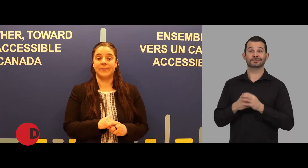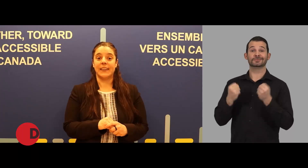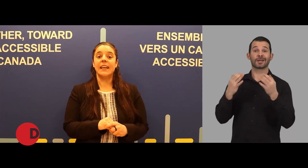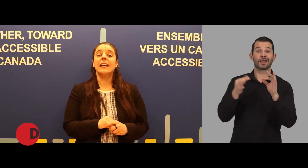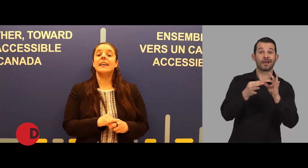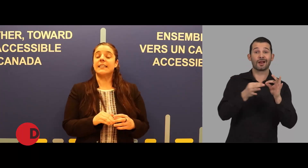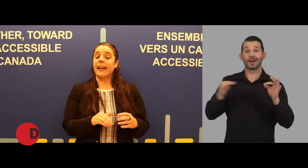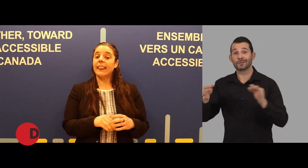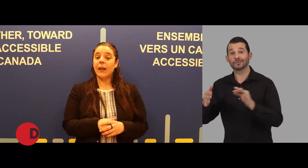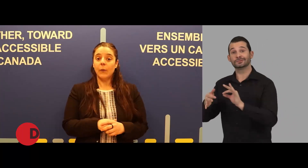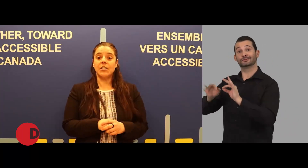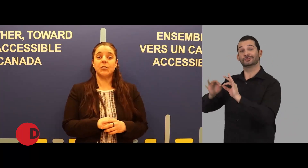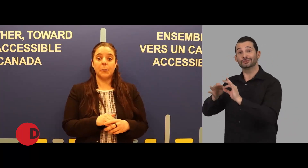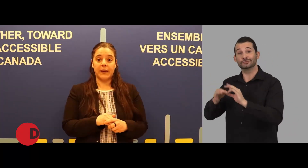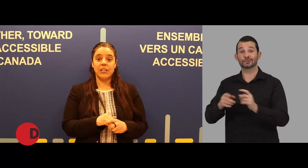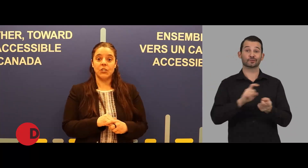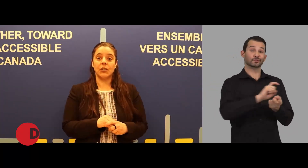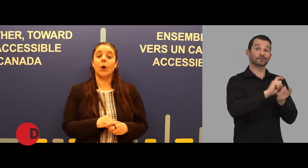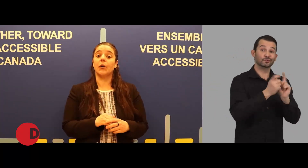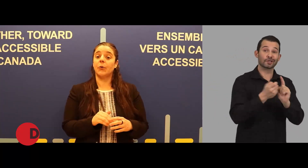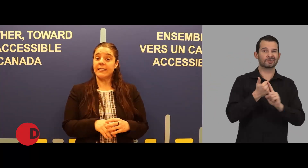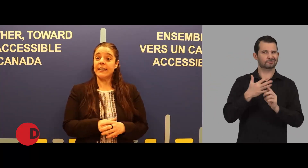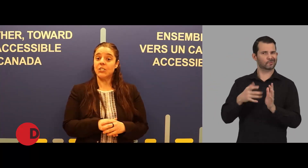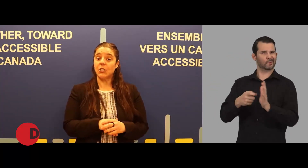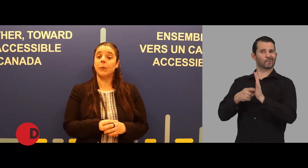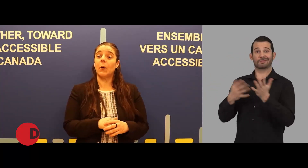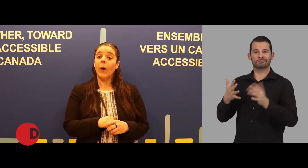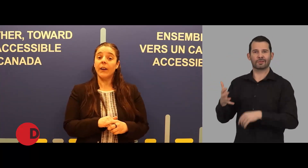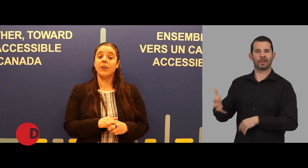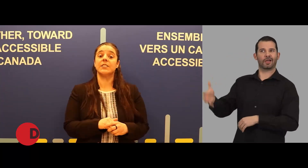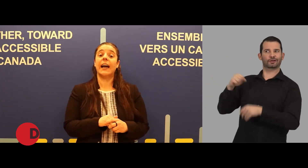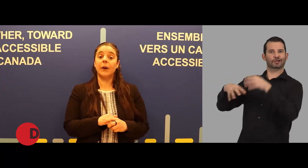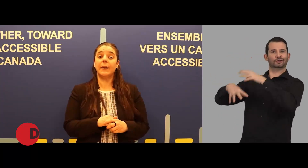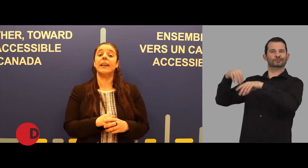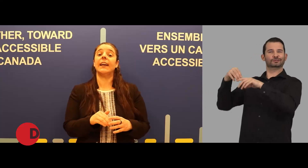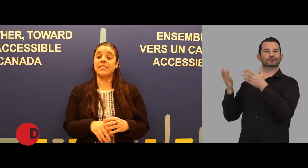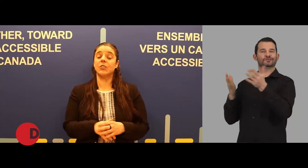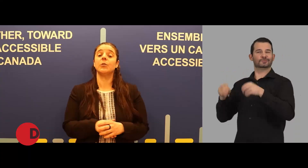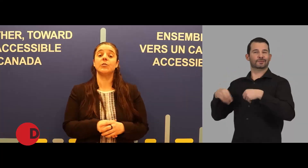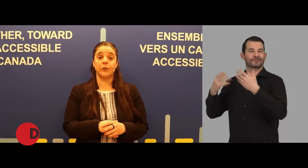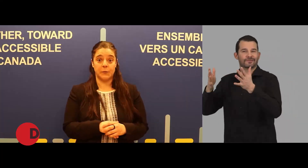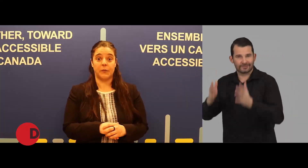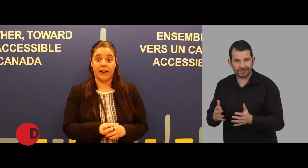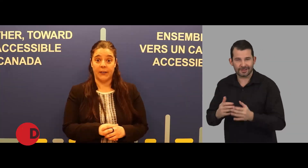Sign language interpretation or translation requires hiring an external service provider.